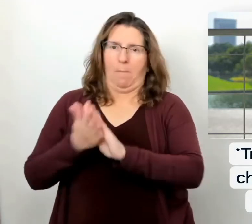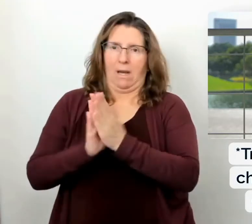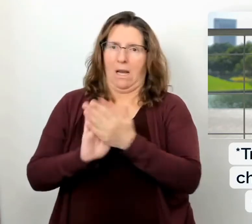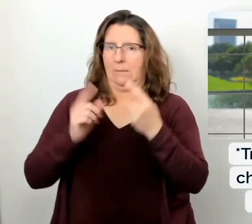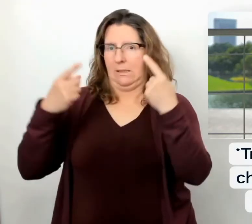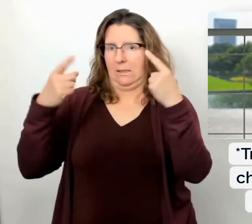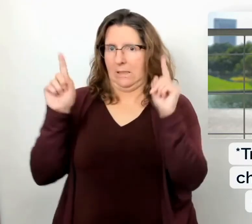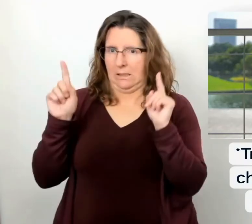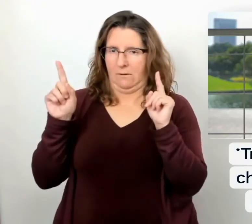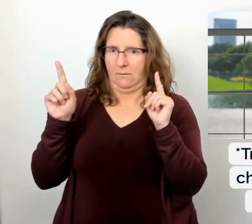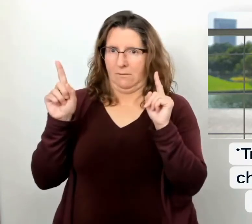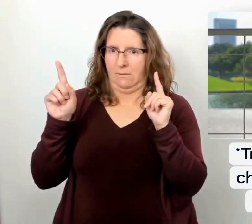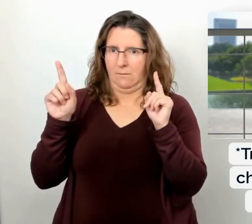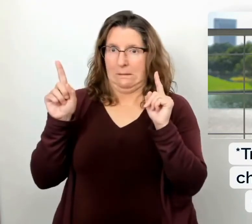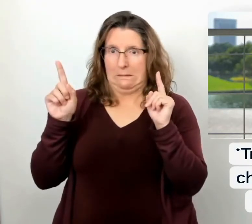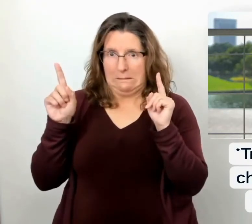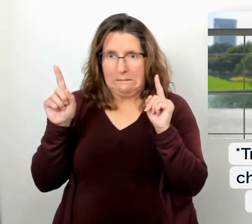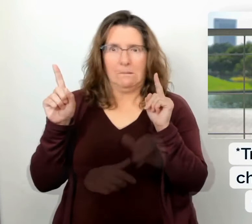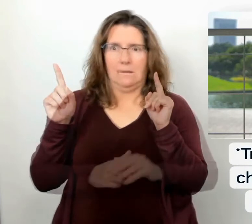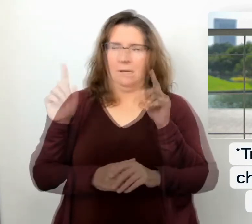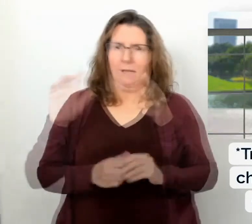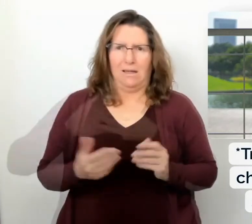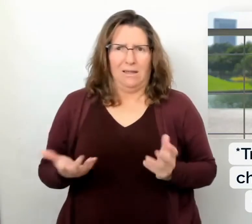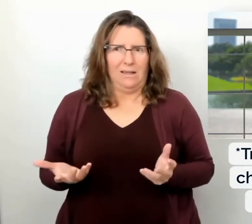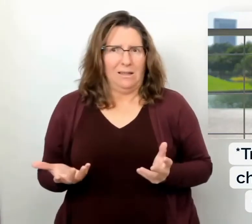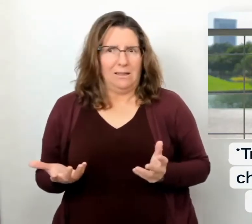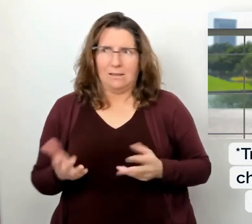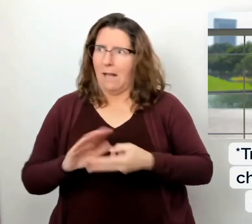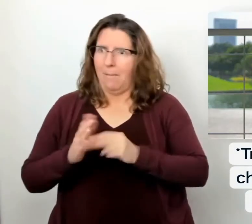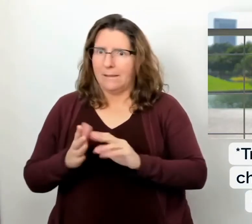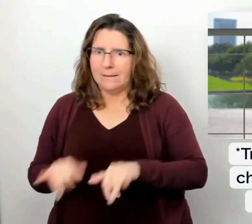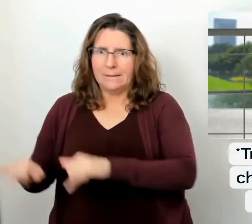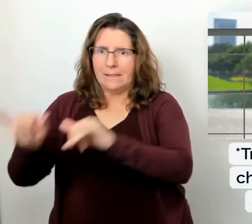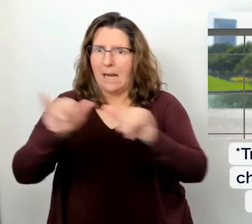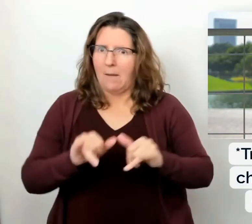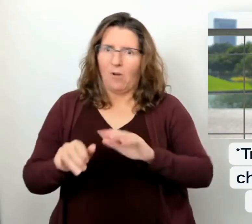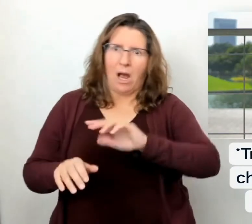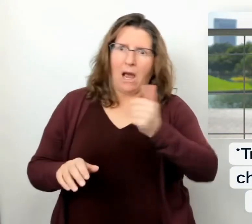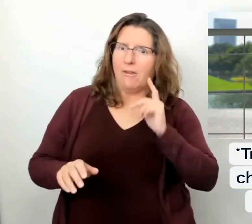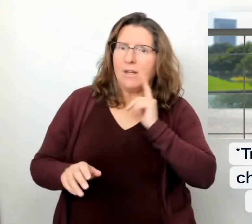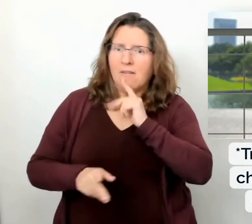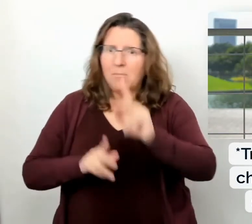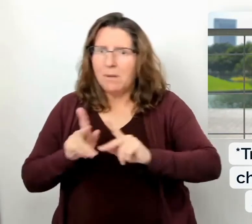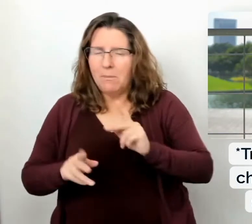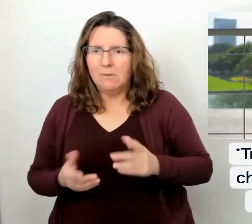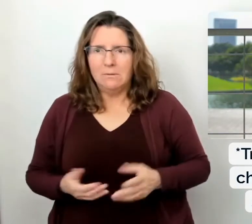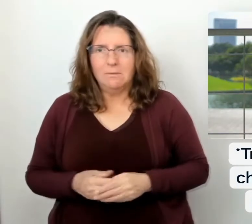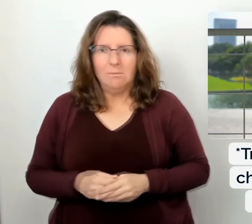I wouldn't have been as successful as I am. I would have had an experience more typical of others in the deaf community.